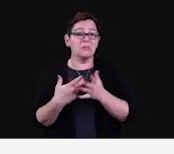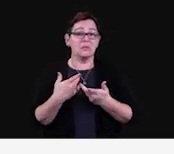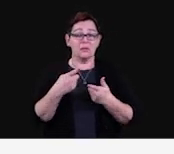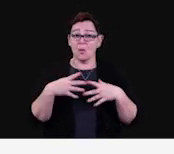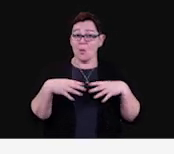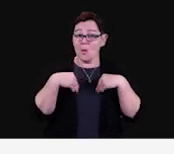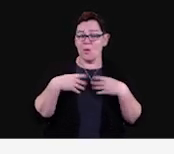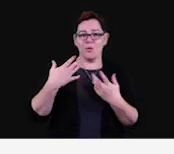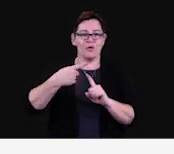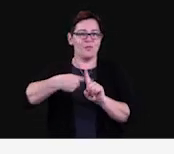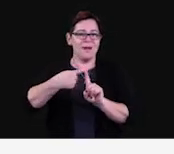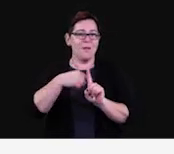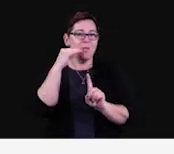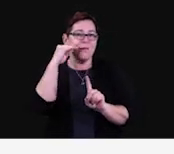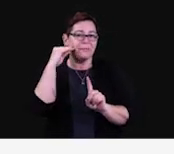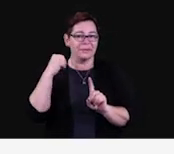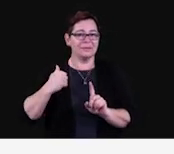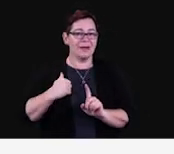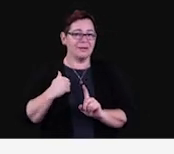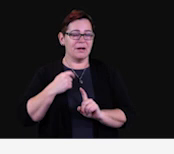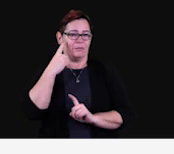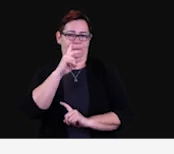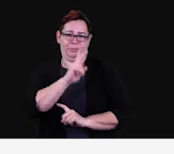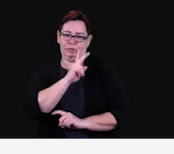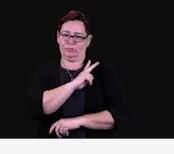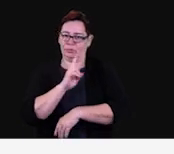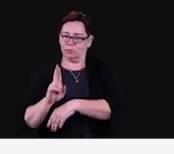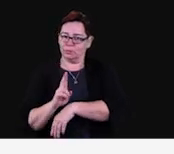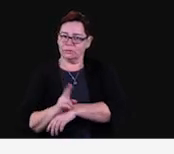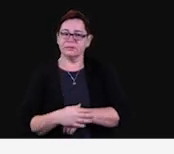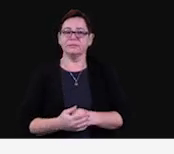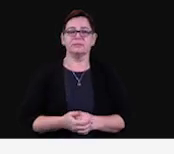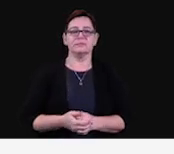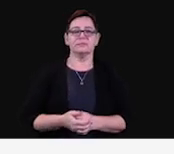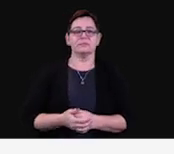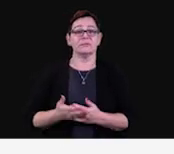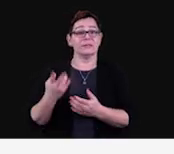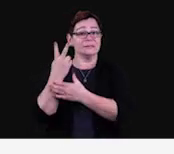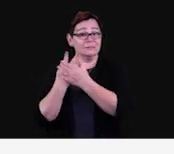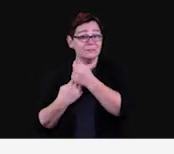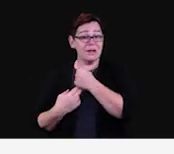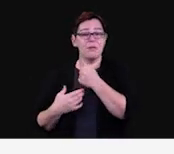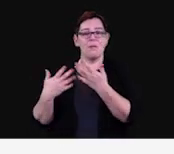a spouse or common-law partner in Canada, or dependants who move to Canada to live with you;